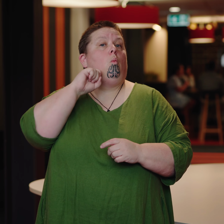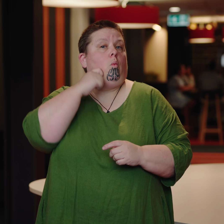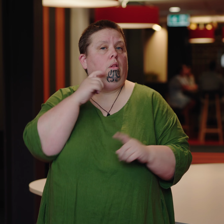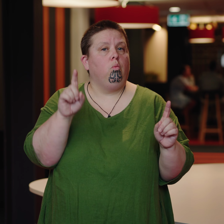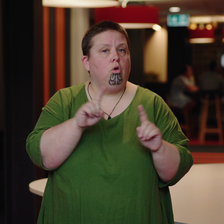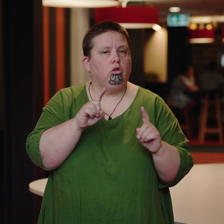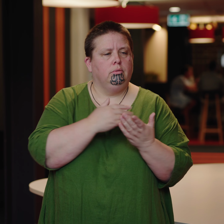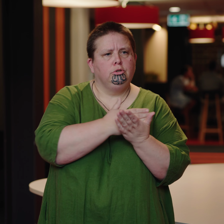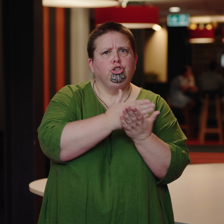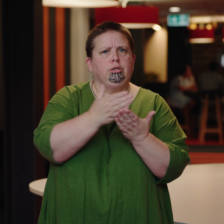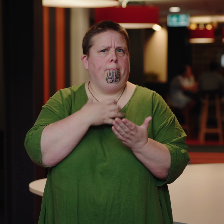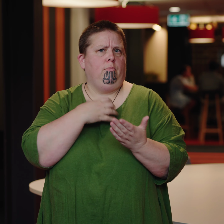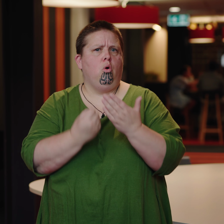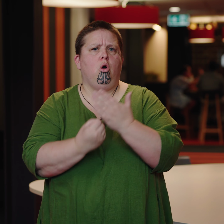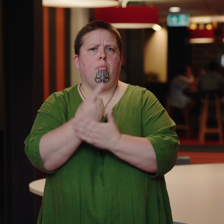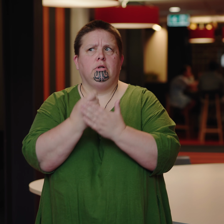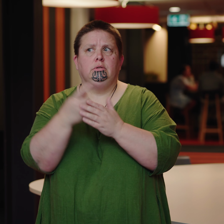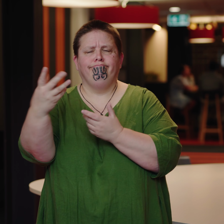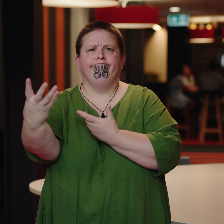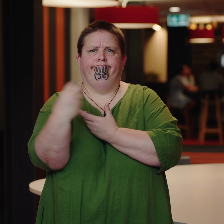We will share more opportunities to be involved soon.